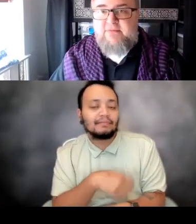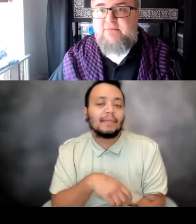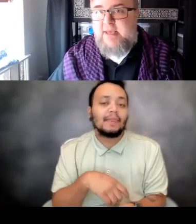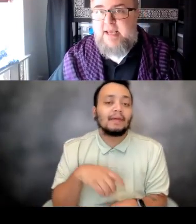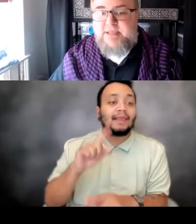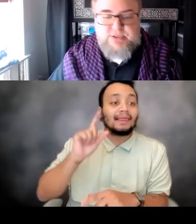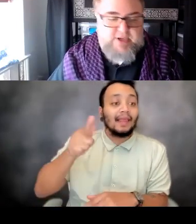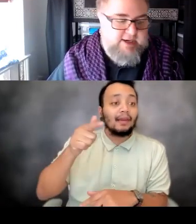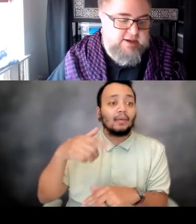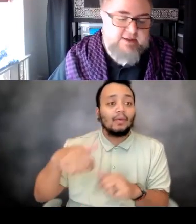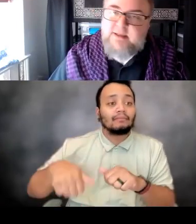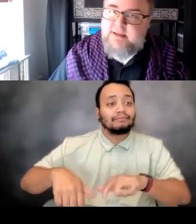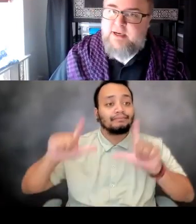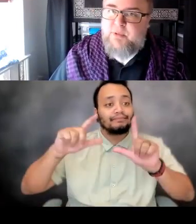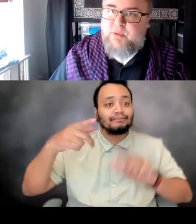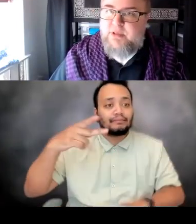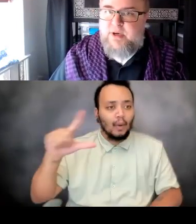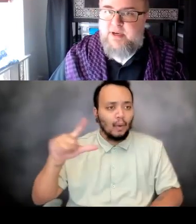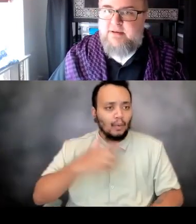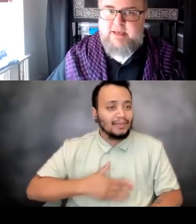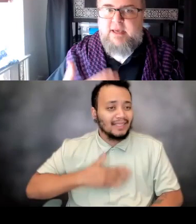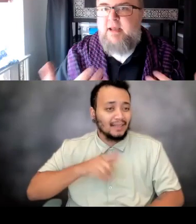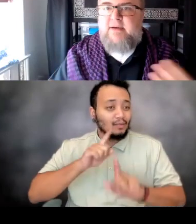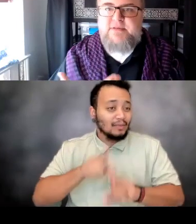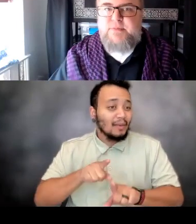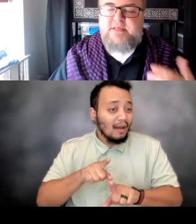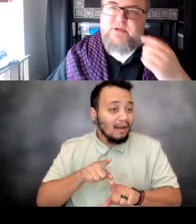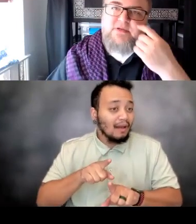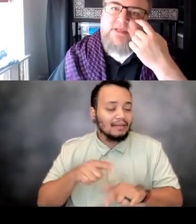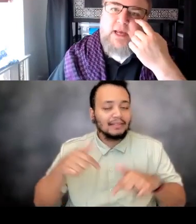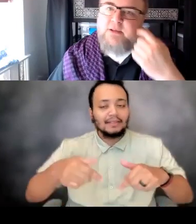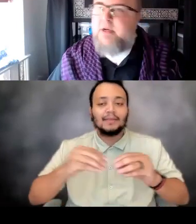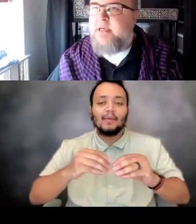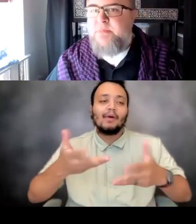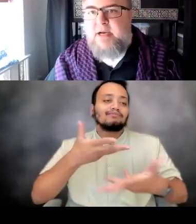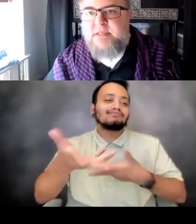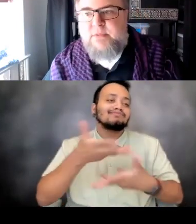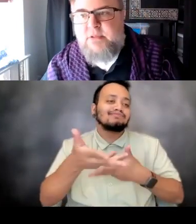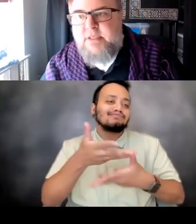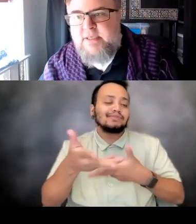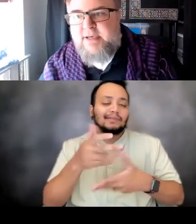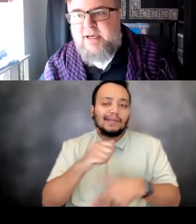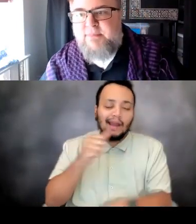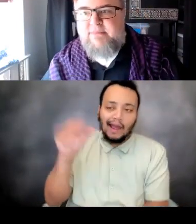if and as you can. We really wanna, again, have this be as much of a dialogue as possible